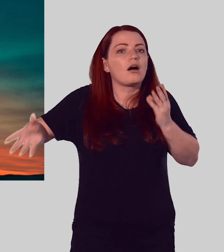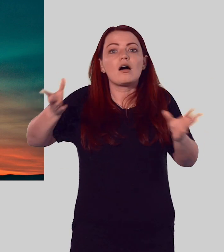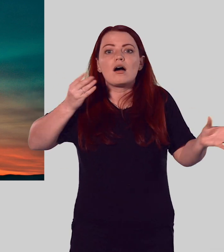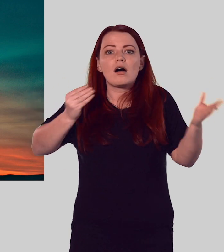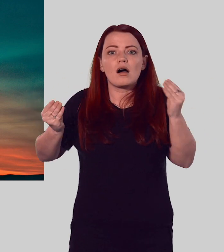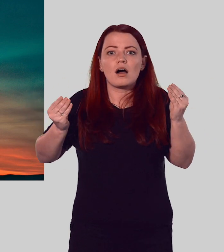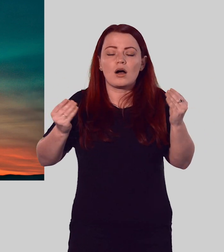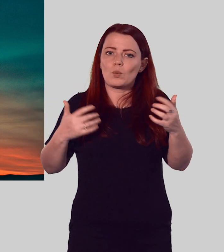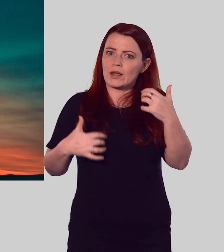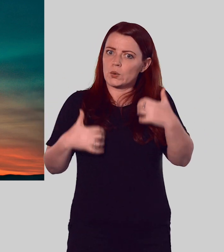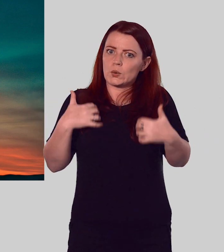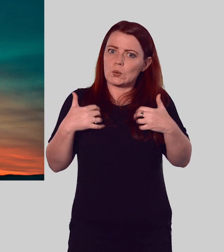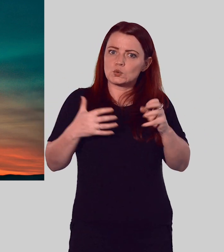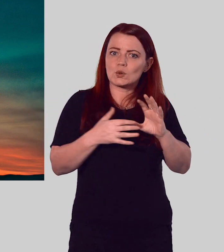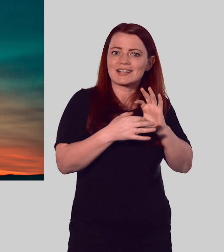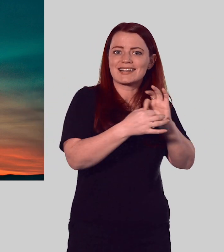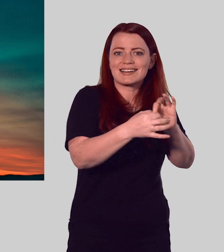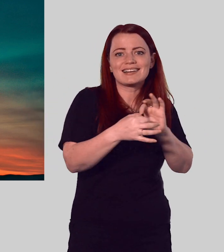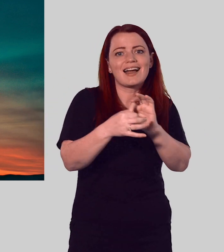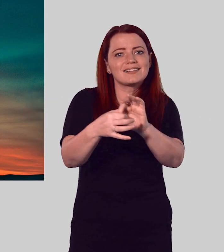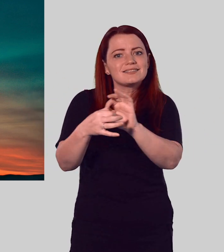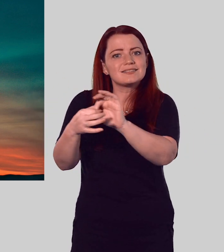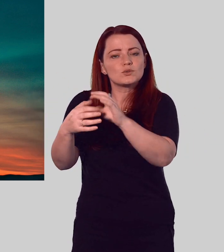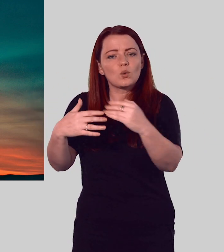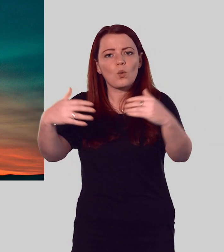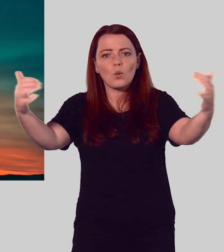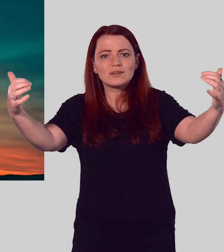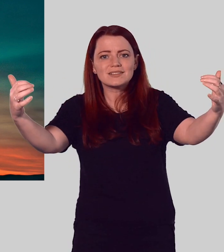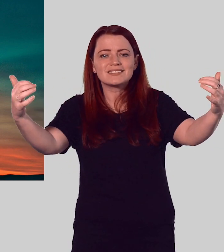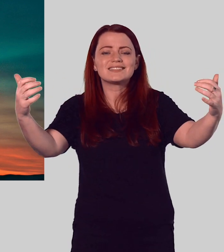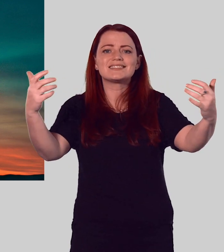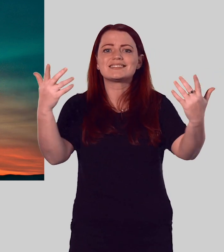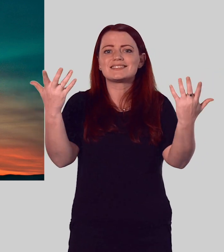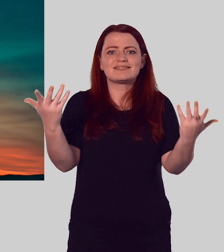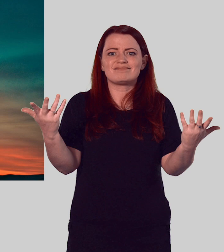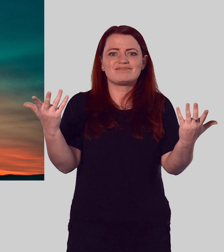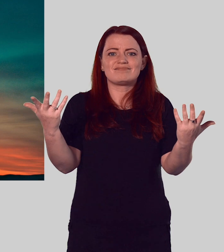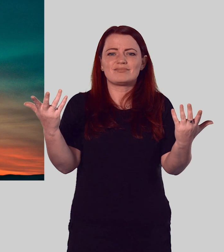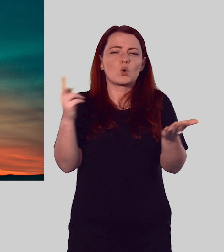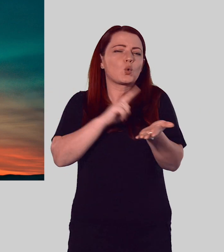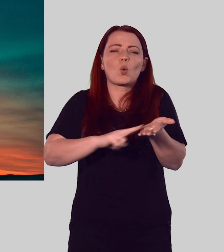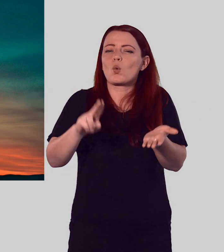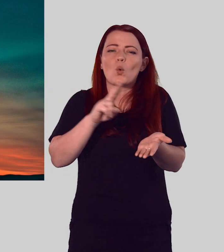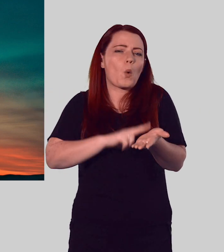audience members in ways that are probably not the usual methods that you